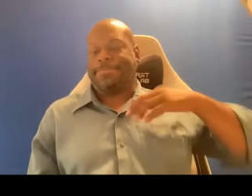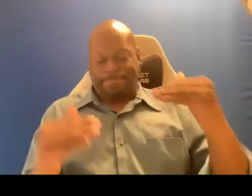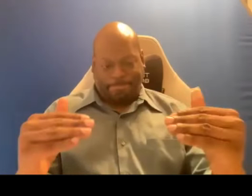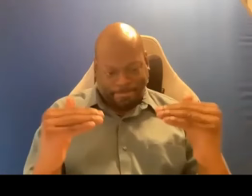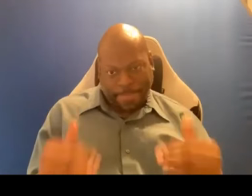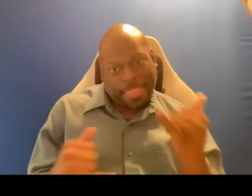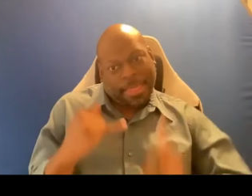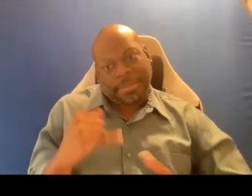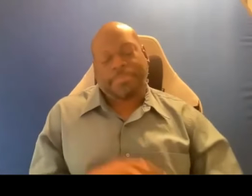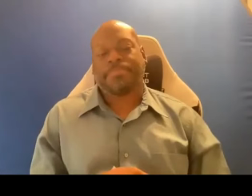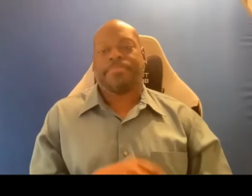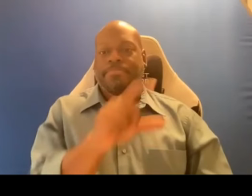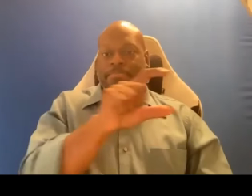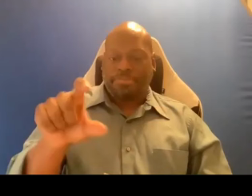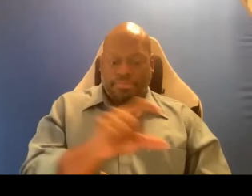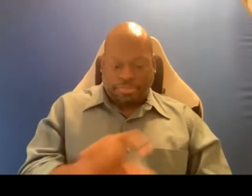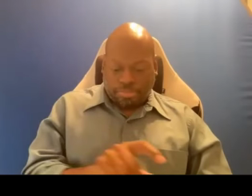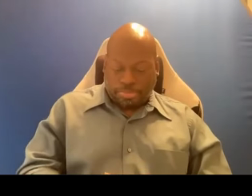Below the chart is a list of references and resources.